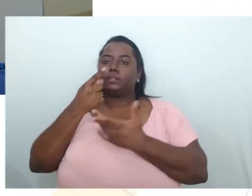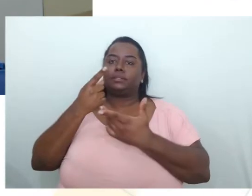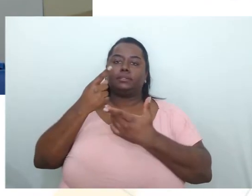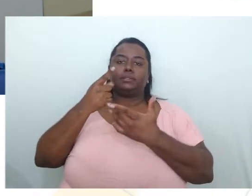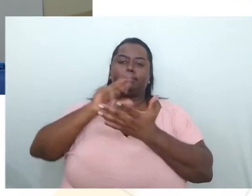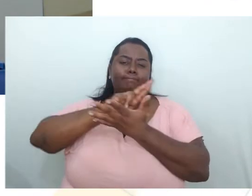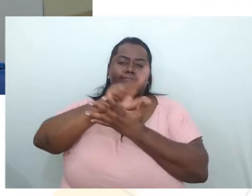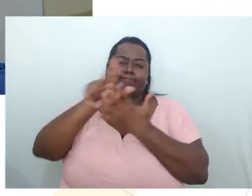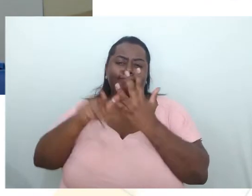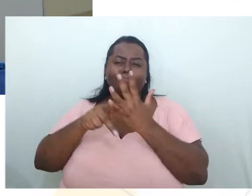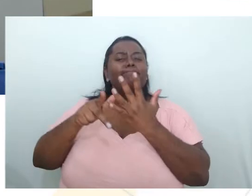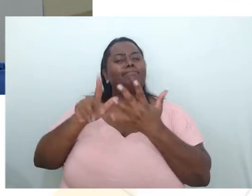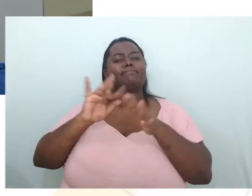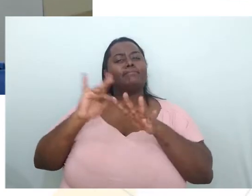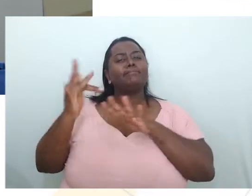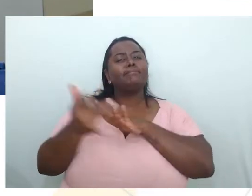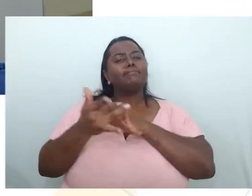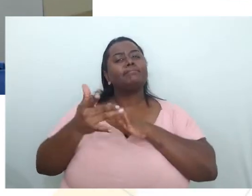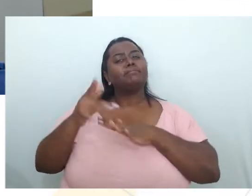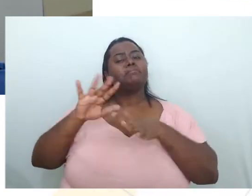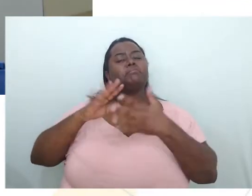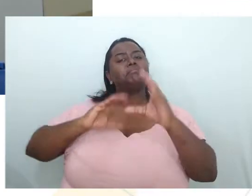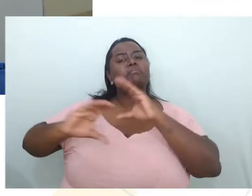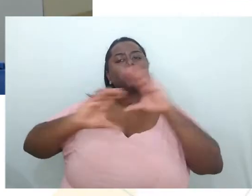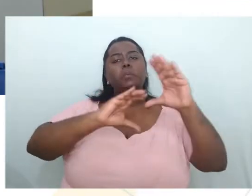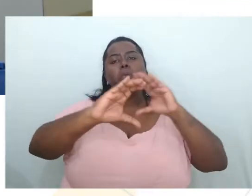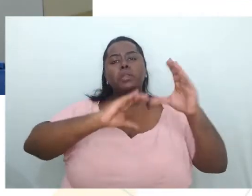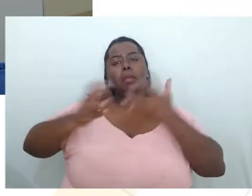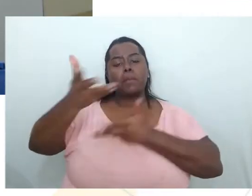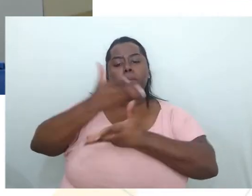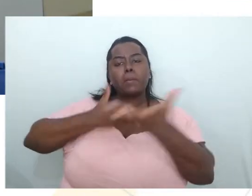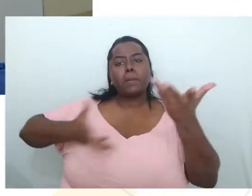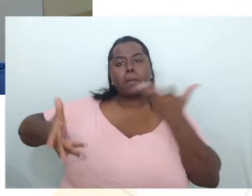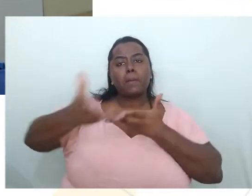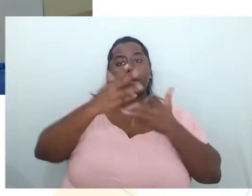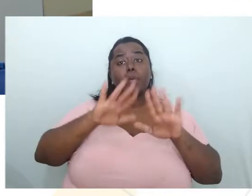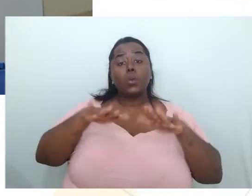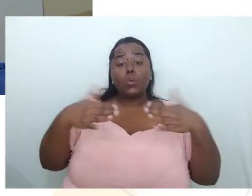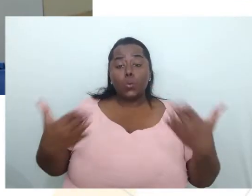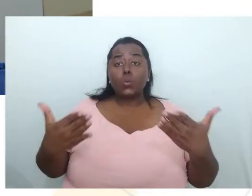Twitter and all those kinds of things, you know, and when we put